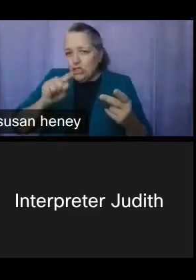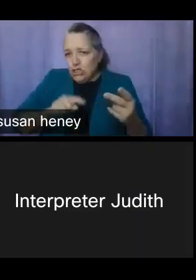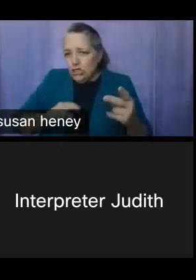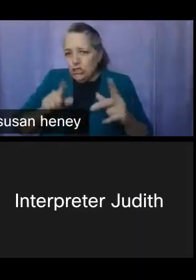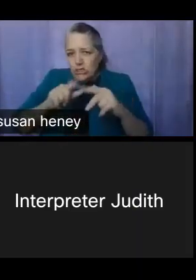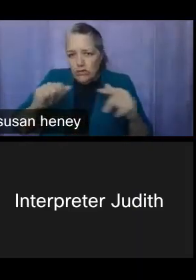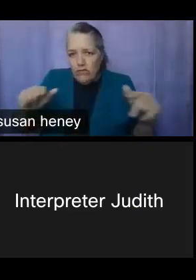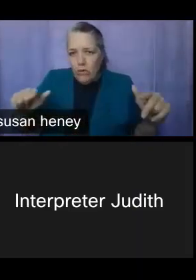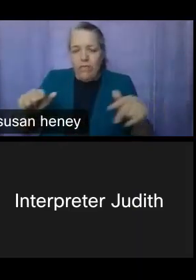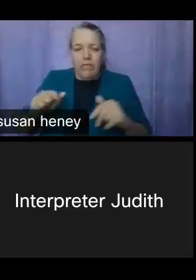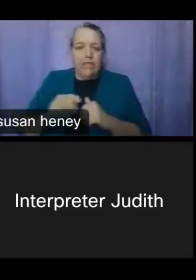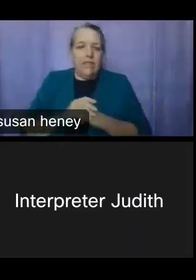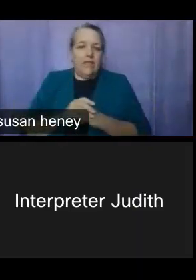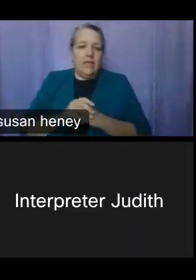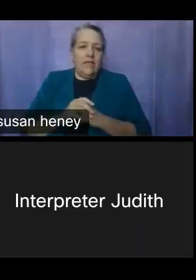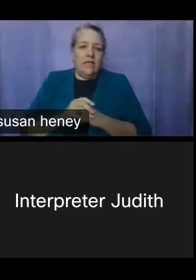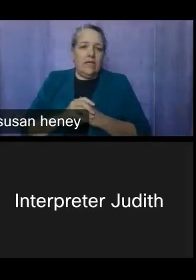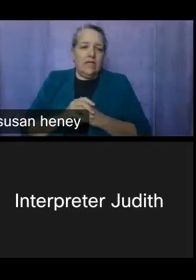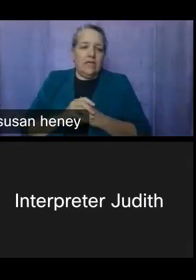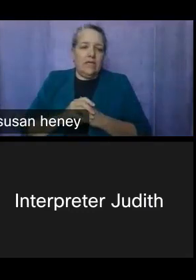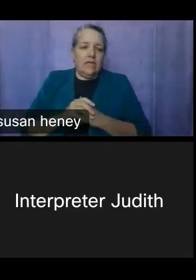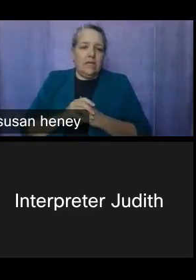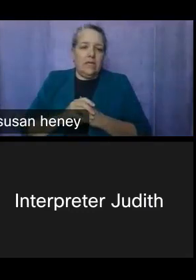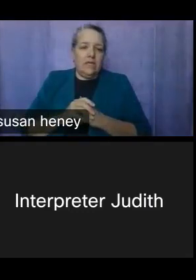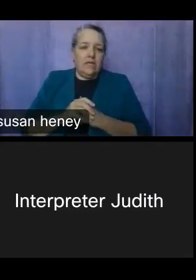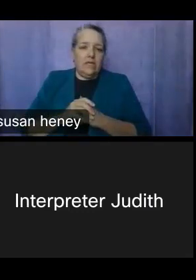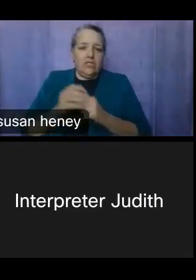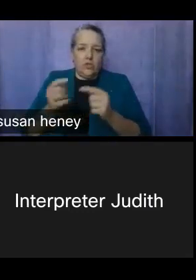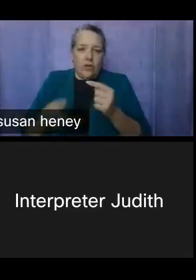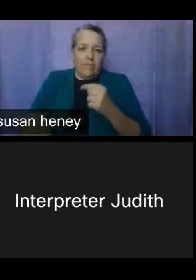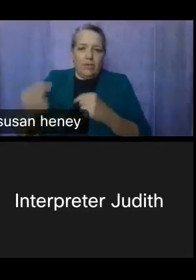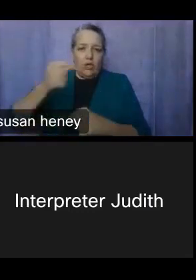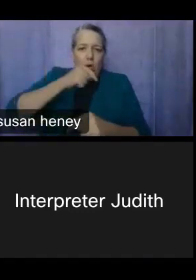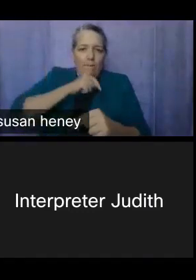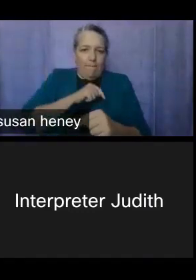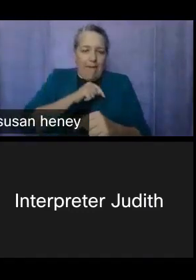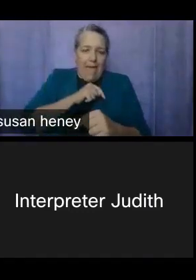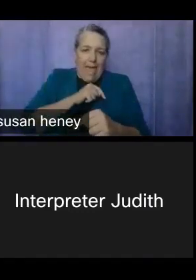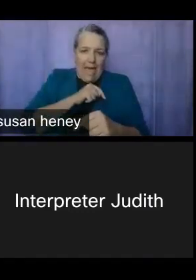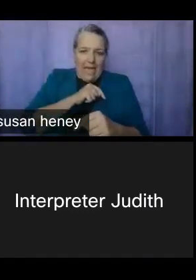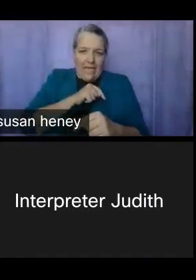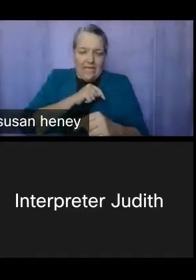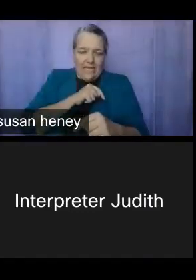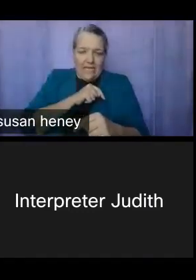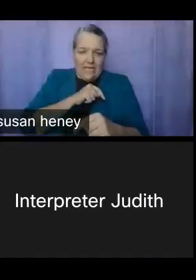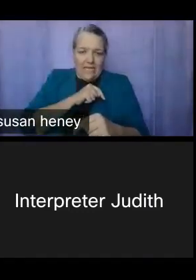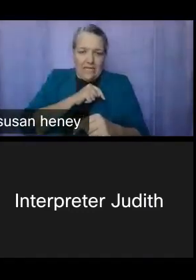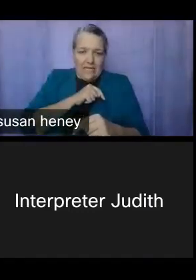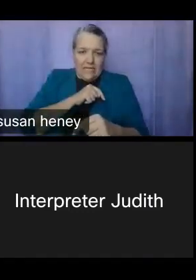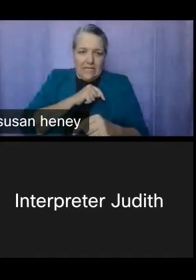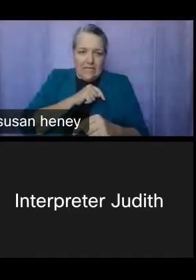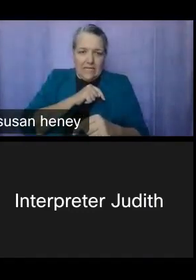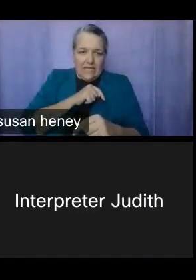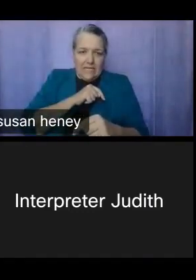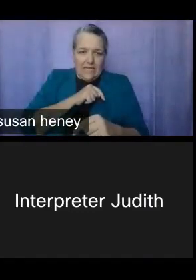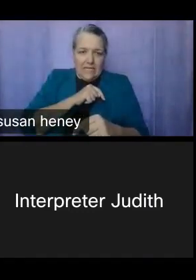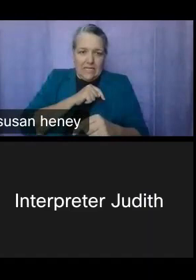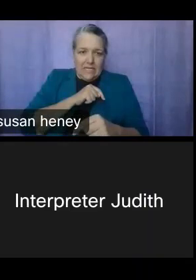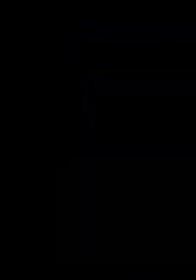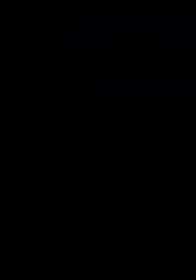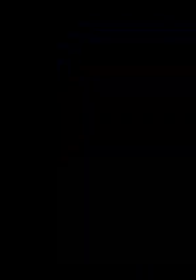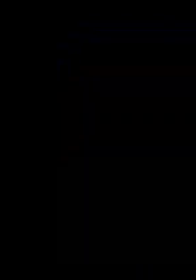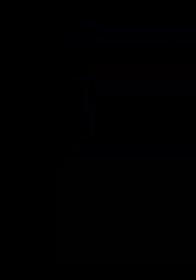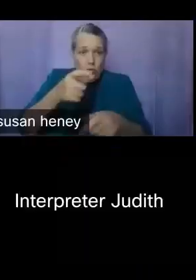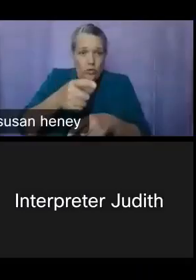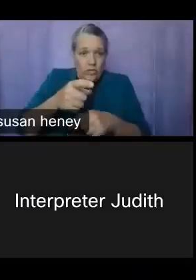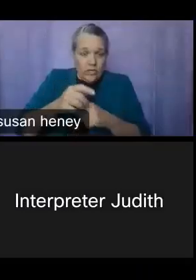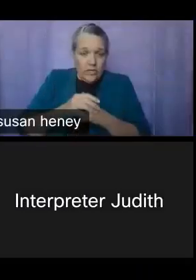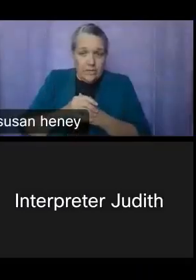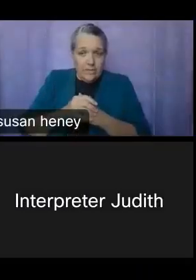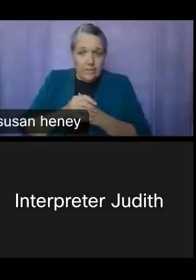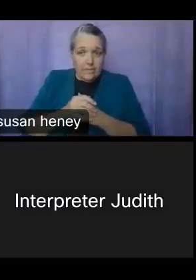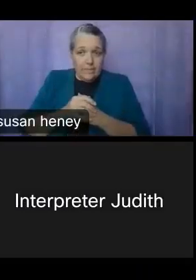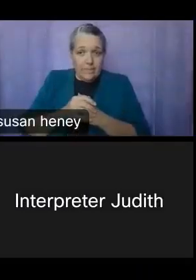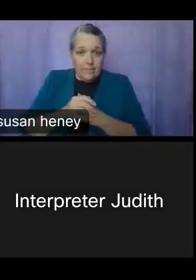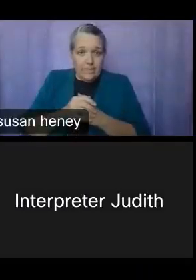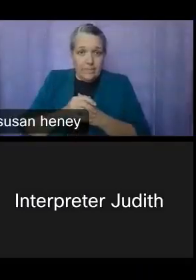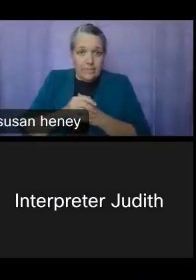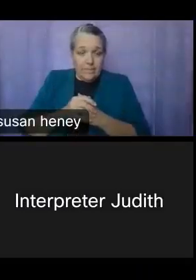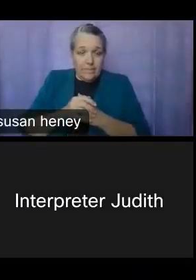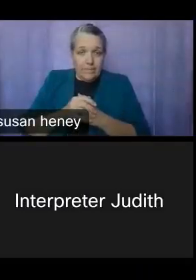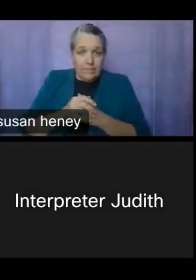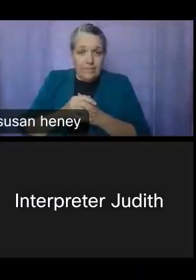I'm going to go back. Stacie, can you load the next exercise?